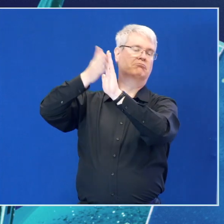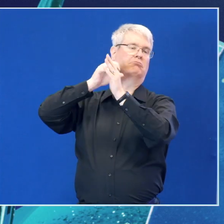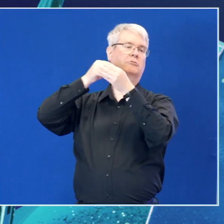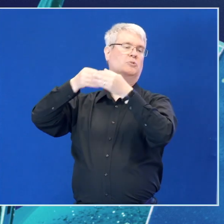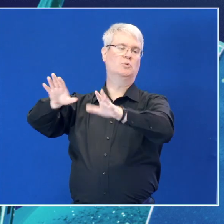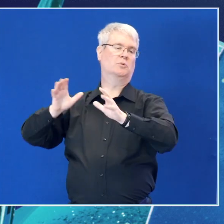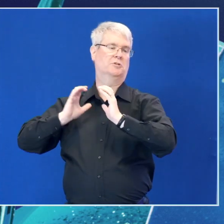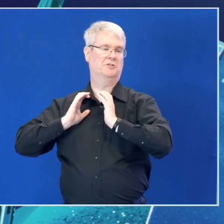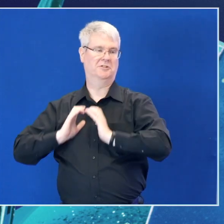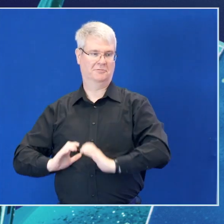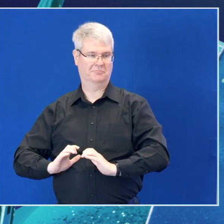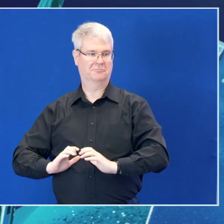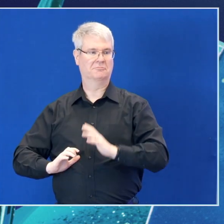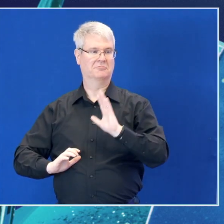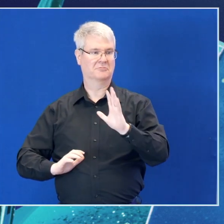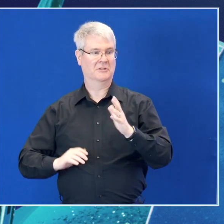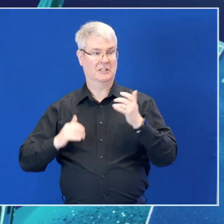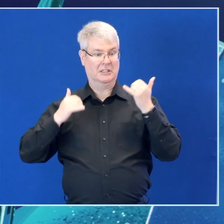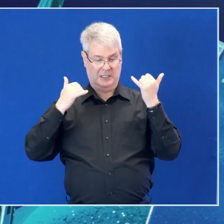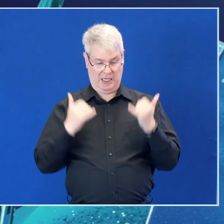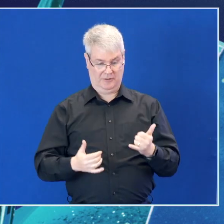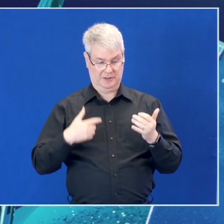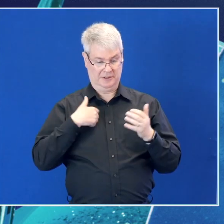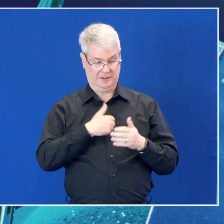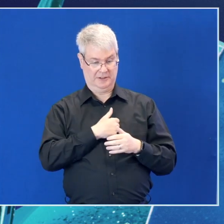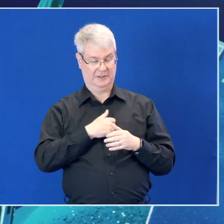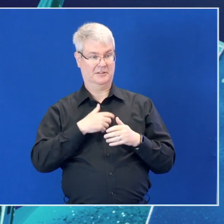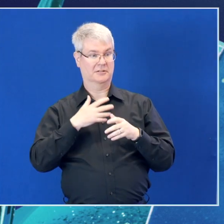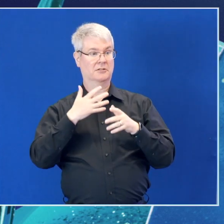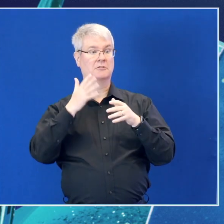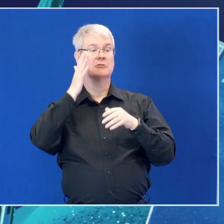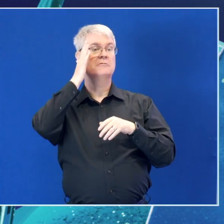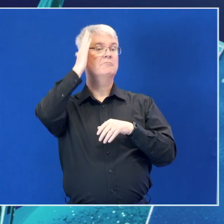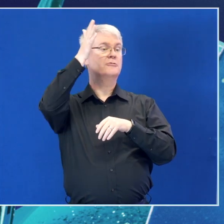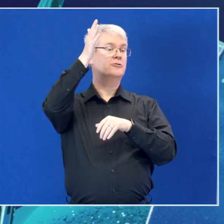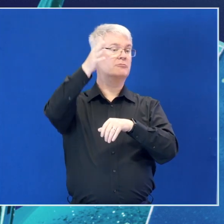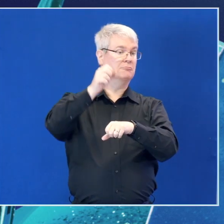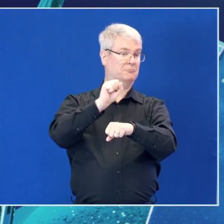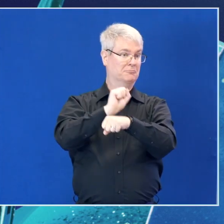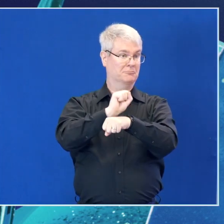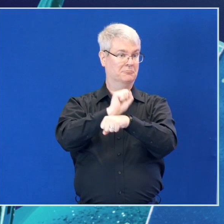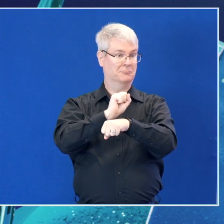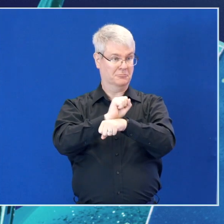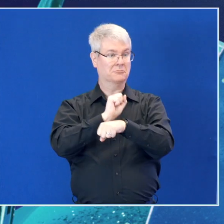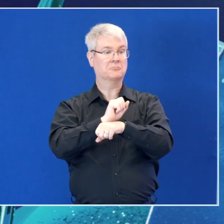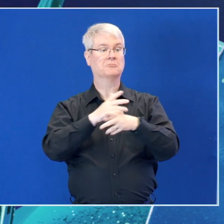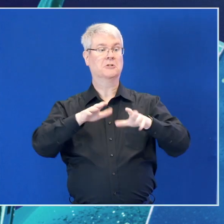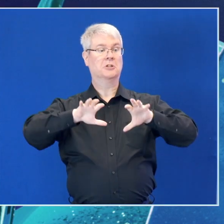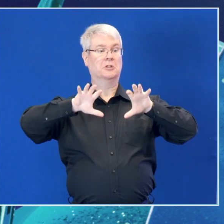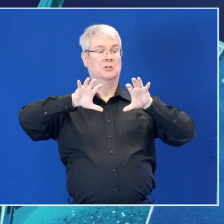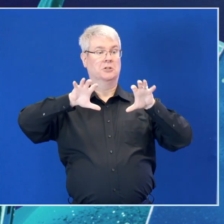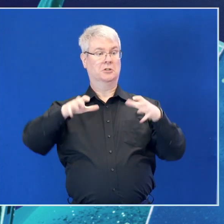that are quite staggering. So we know that one in seven people are neurodivergent. That may be somebody who's autistic